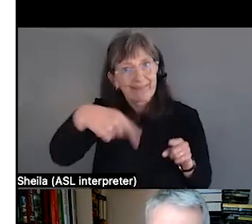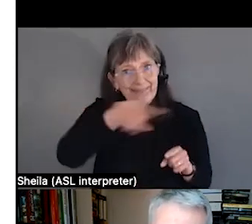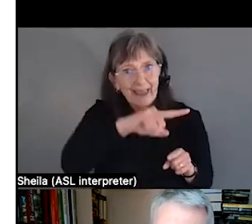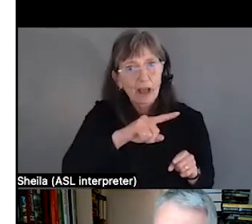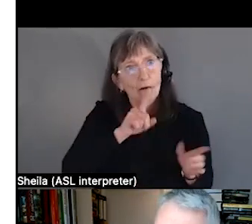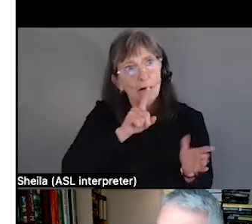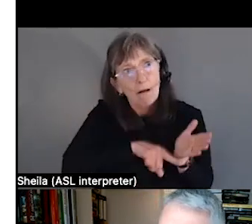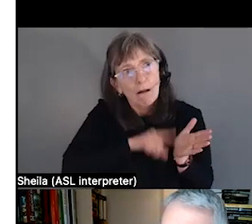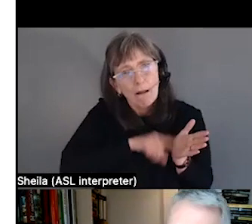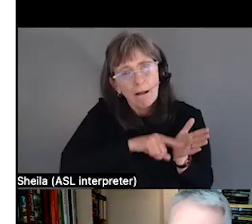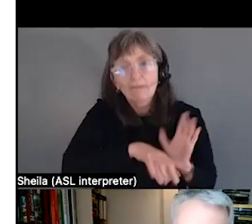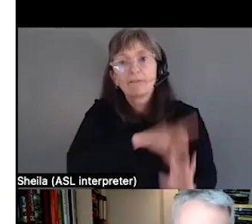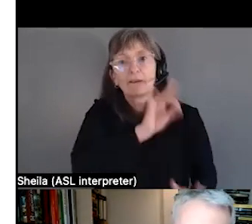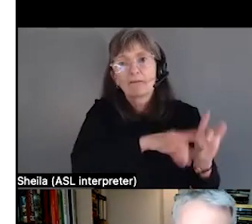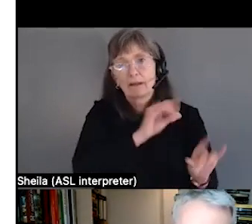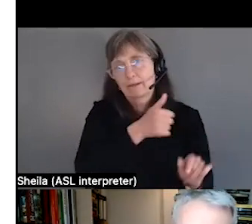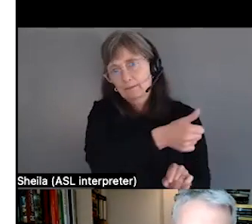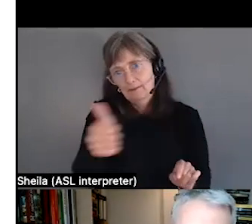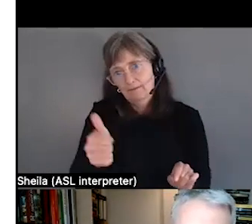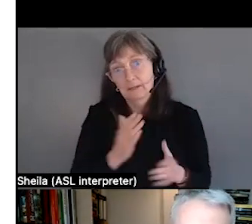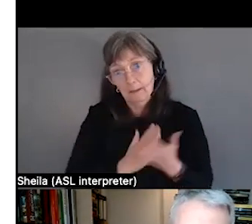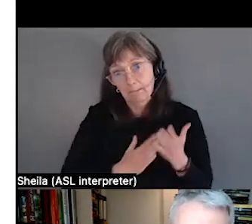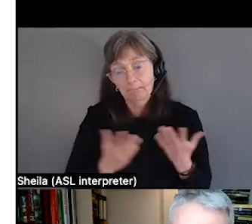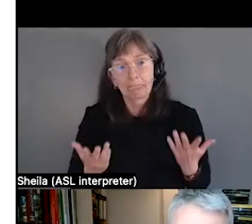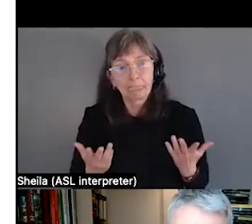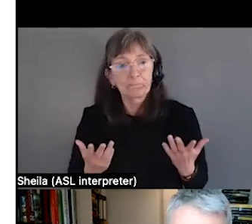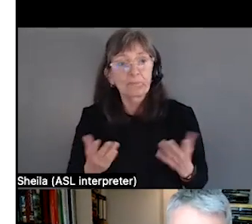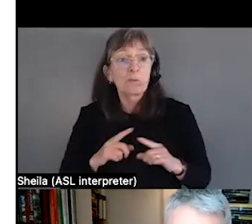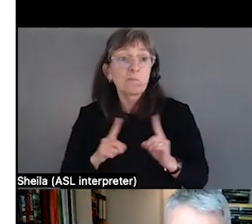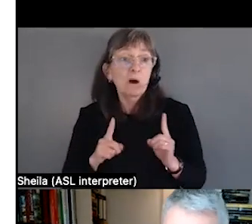currently and why better metadata will help feed into that as well.